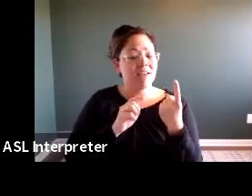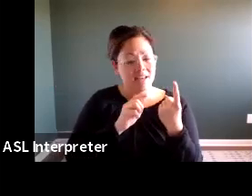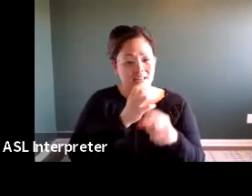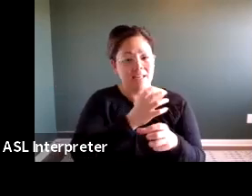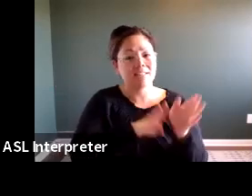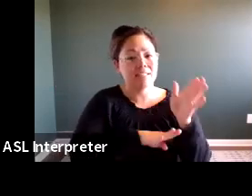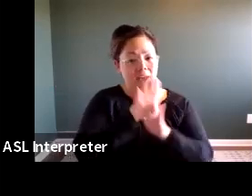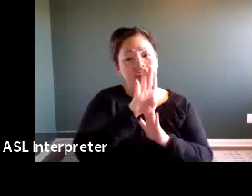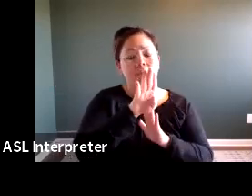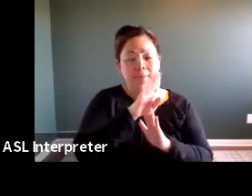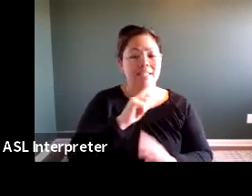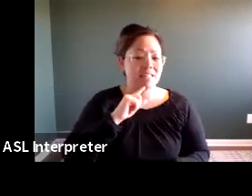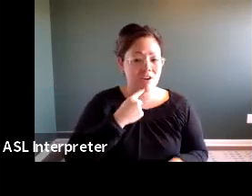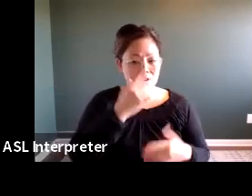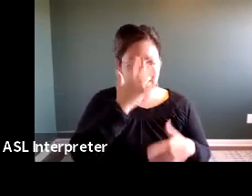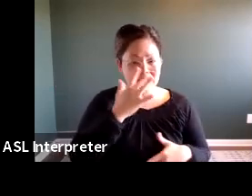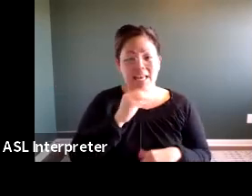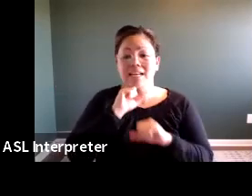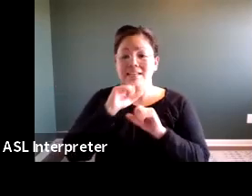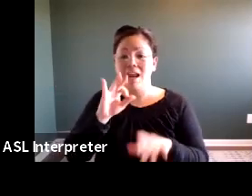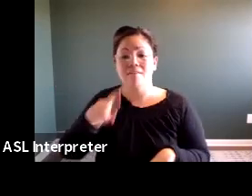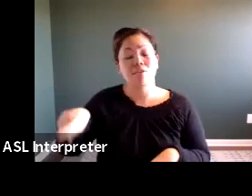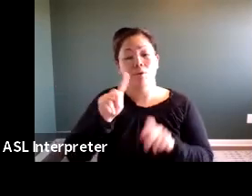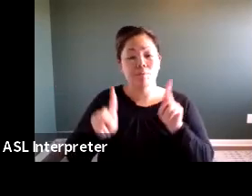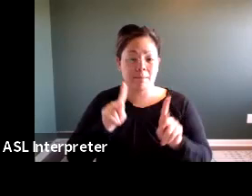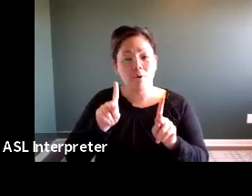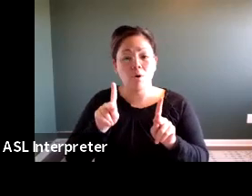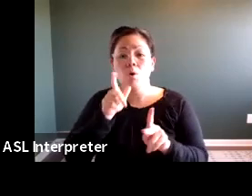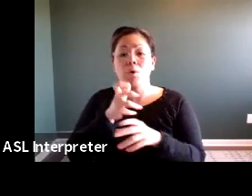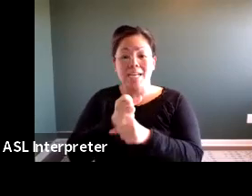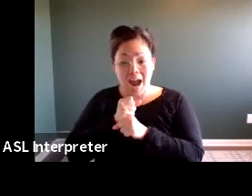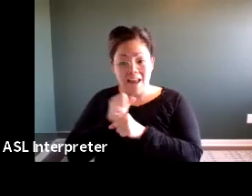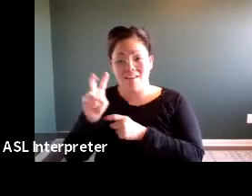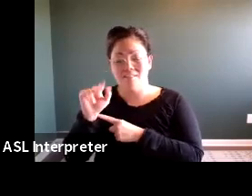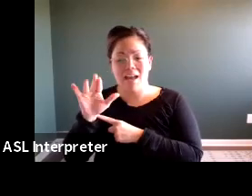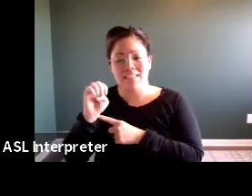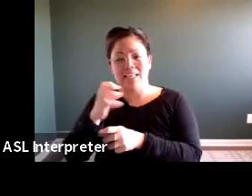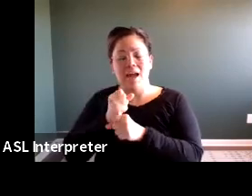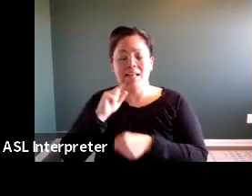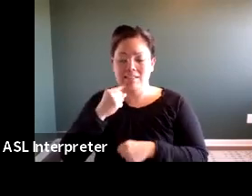and none of the people who received the vaccine developed severe disease. So that's really encouraging of course, we're waiting for a lot more information